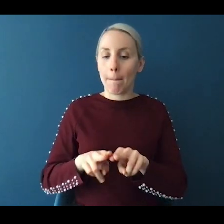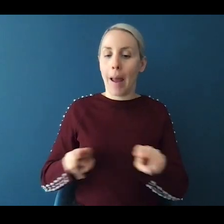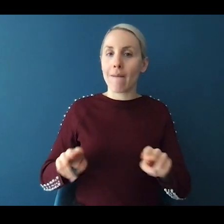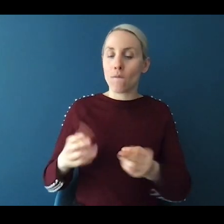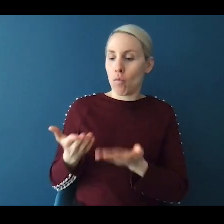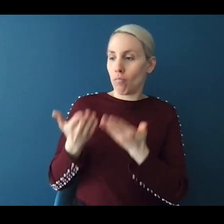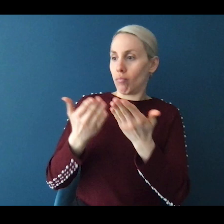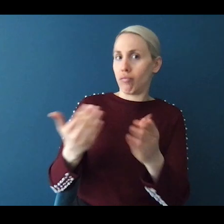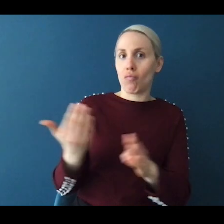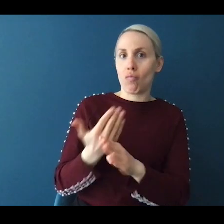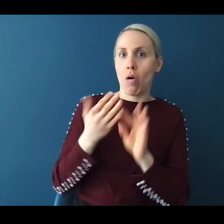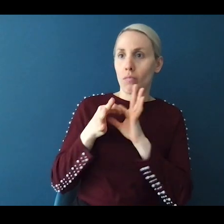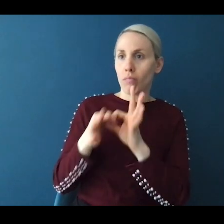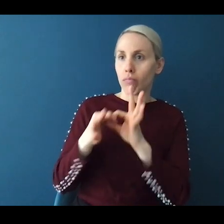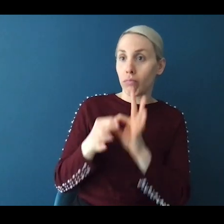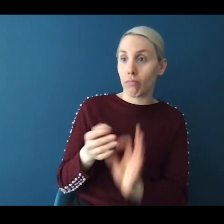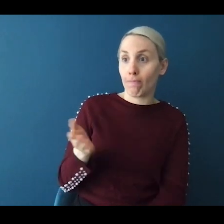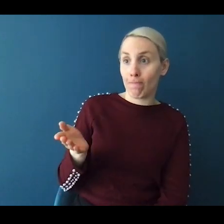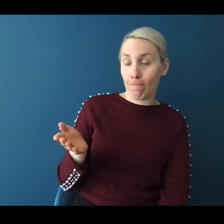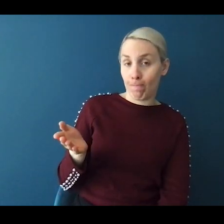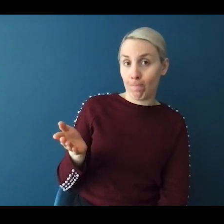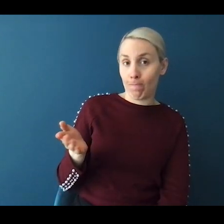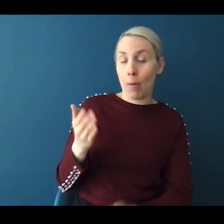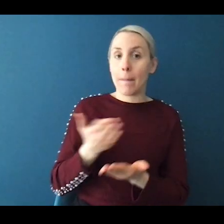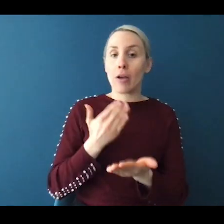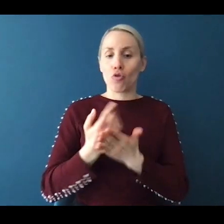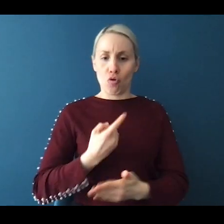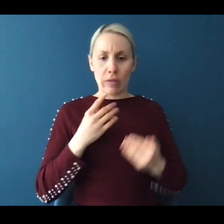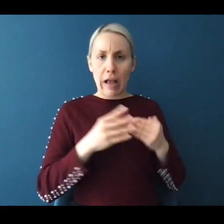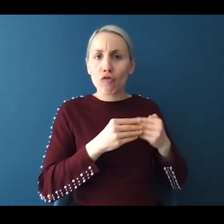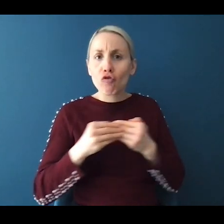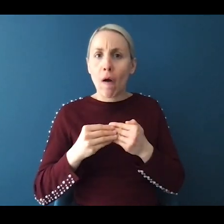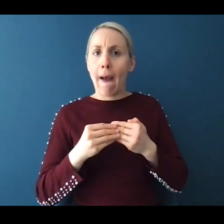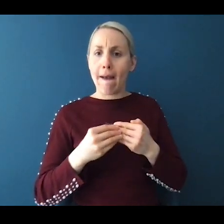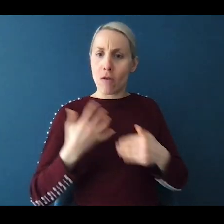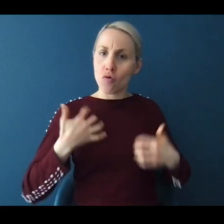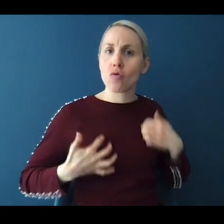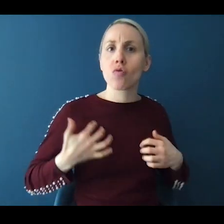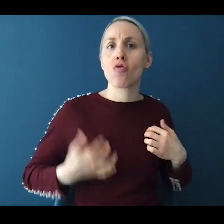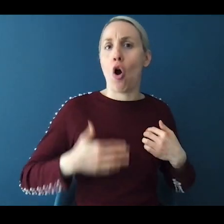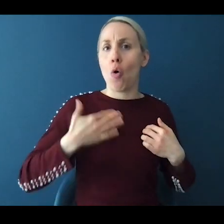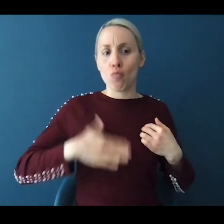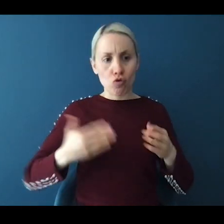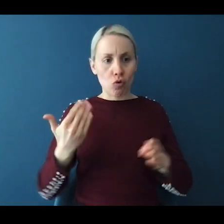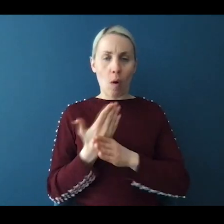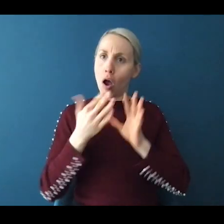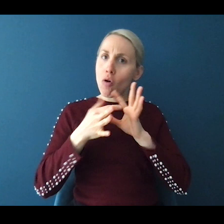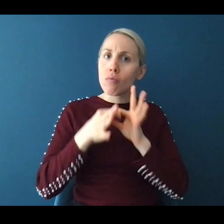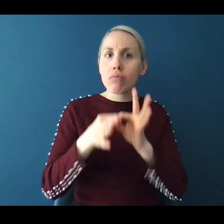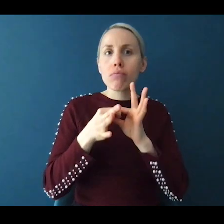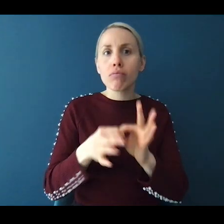and it's also important that you're driven and you want to work with it and kind of like